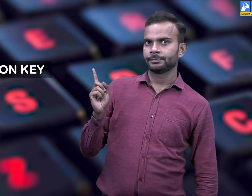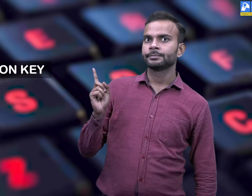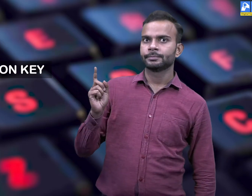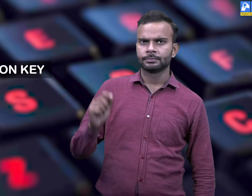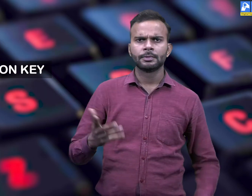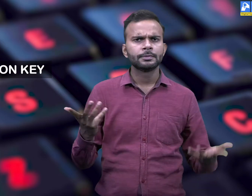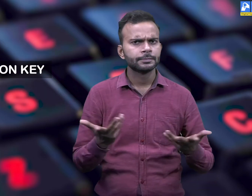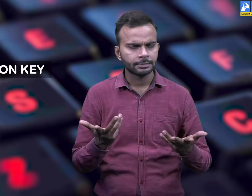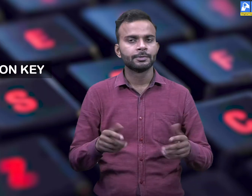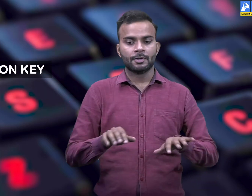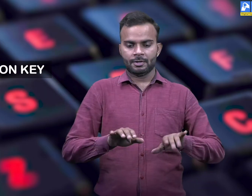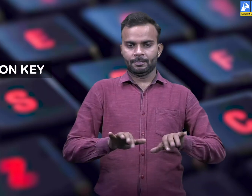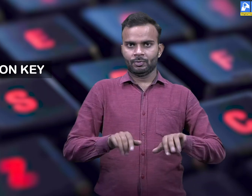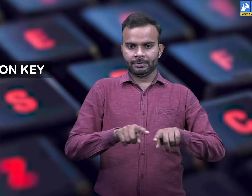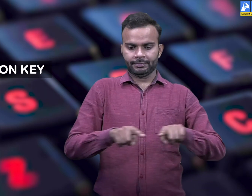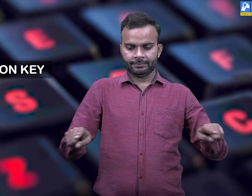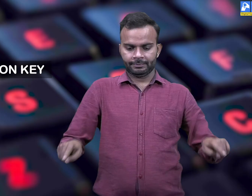8. Function key